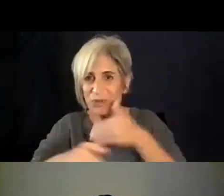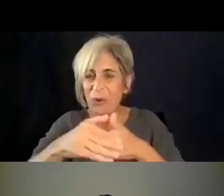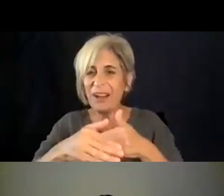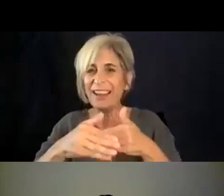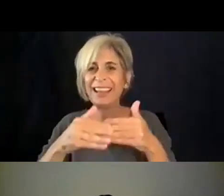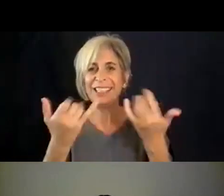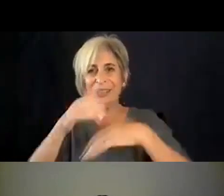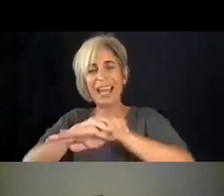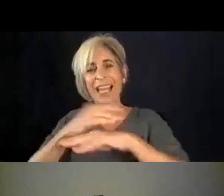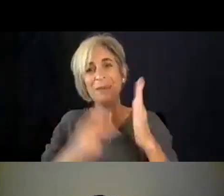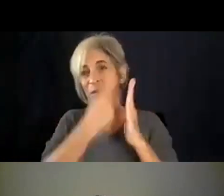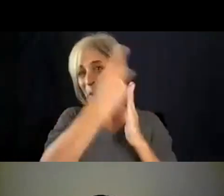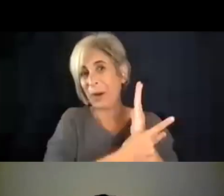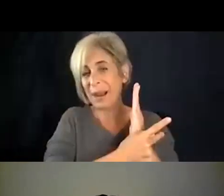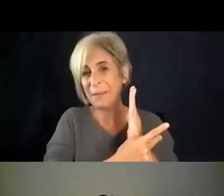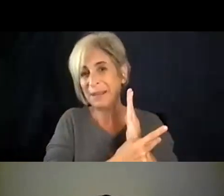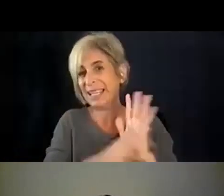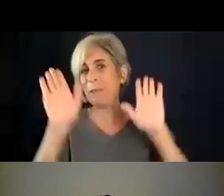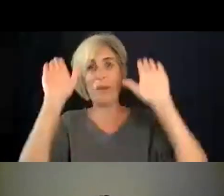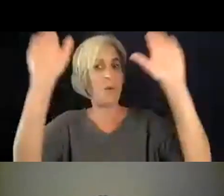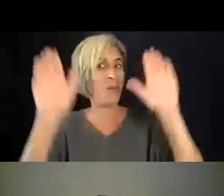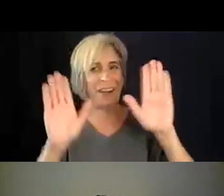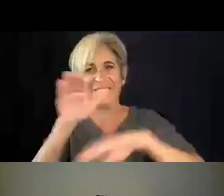this evening's program it sounds like a fantastic evening,